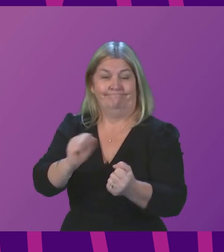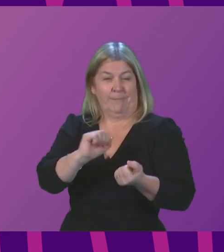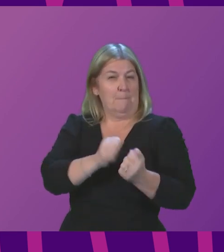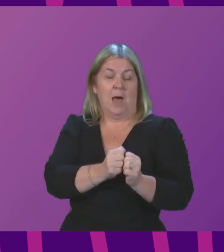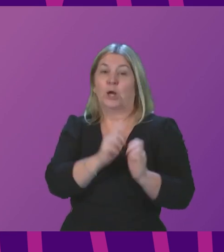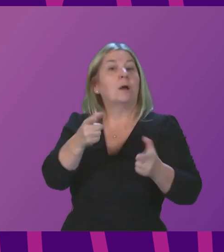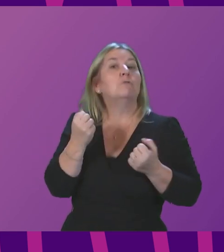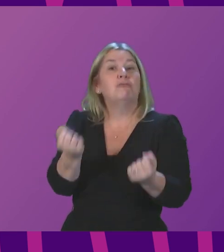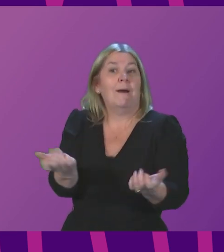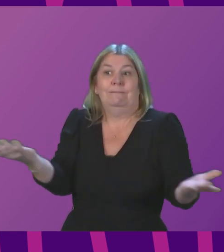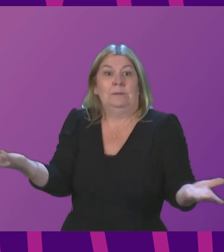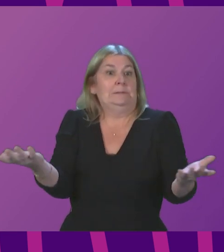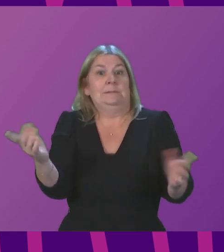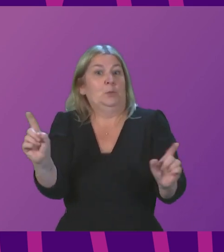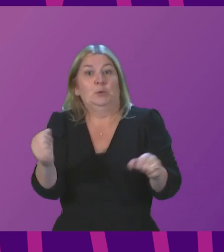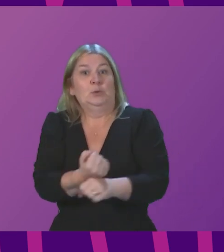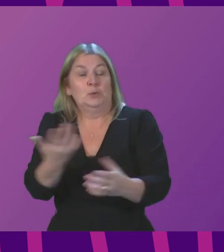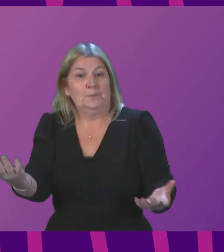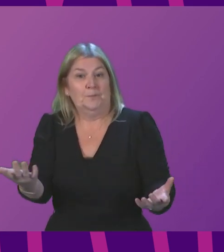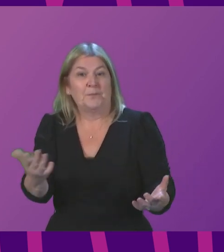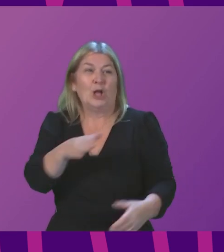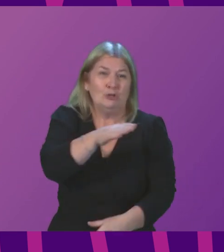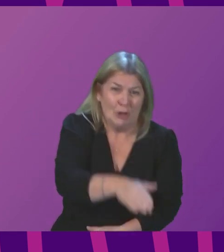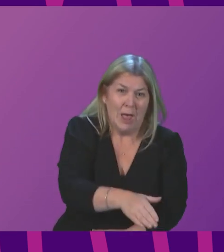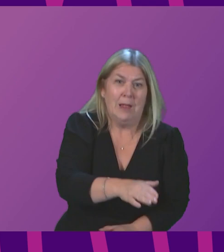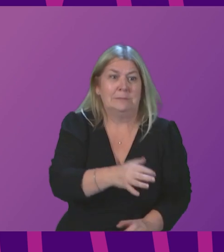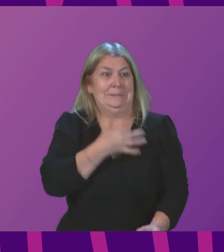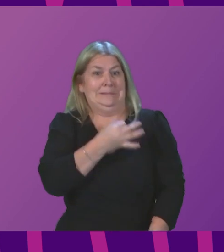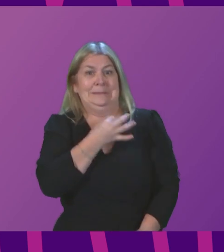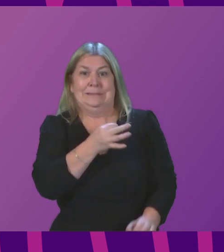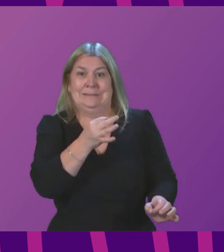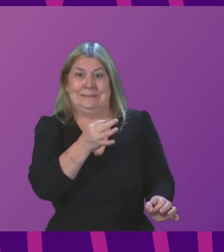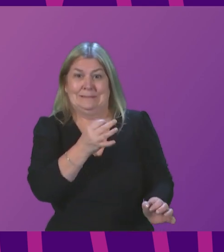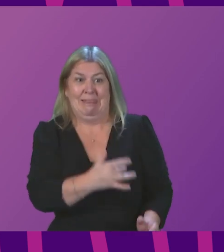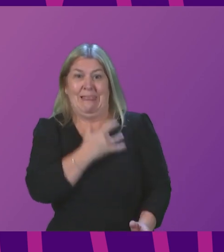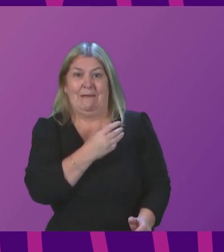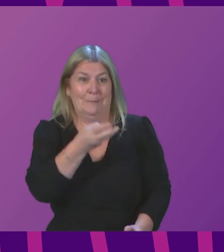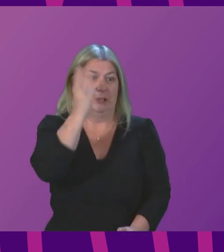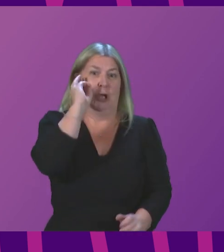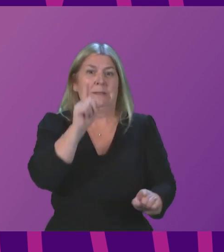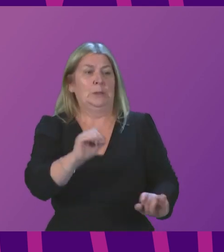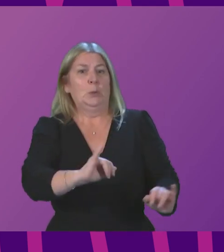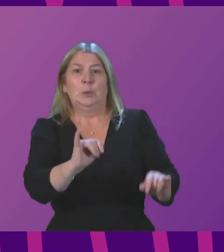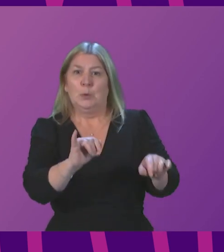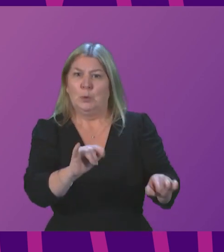I was deeply alarmed that the family of a child who possibly had a life-threatening meningitis condition would be treated in that manner. What does the First Minister have